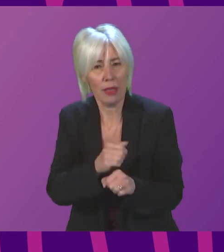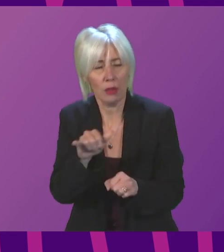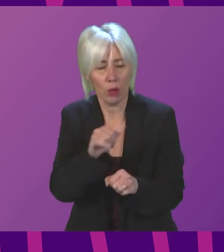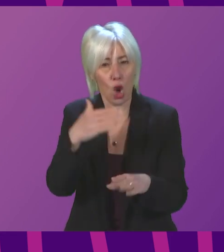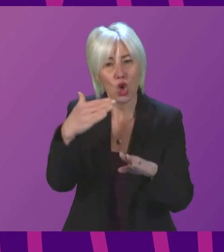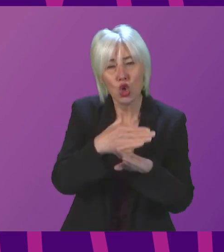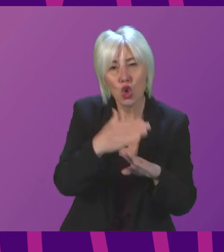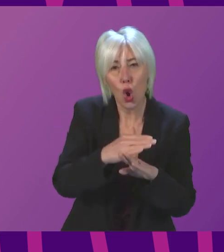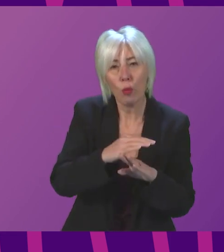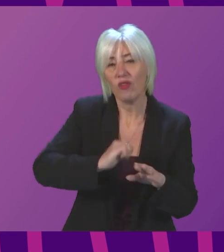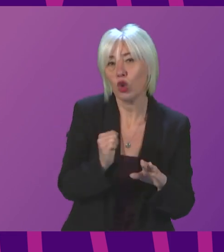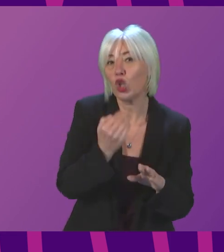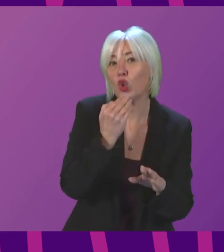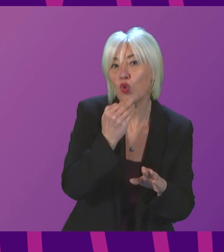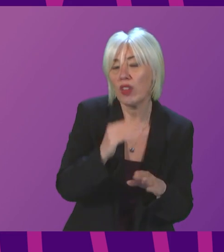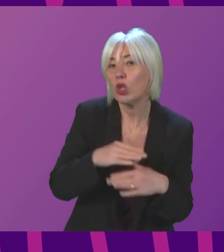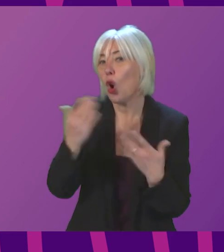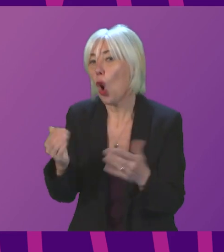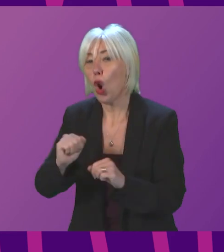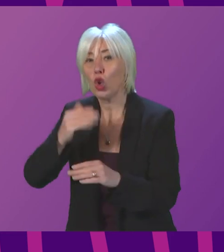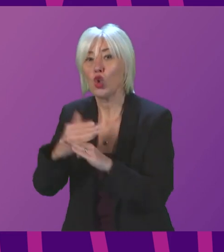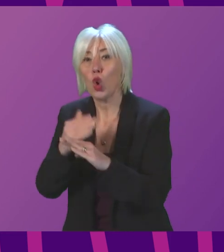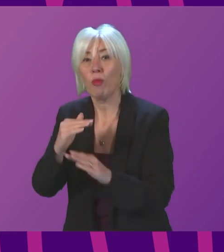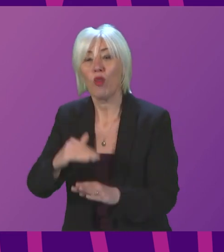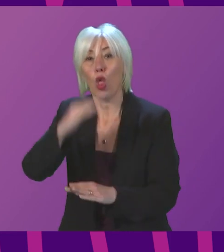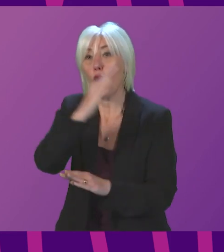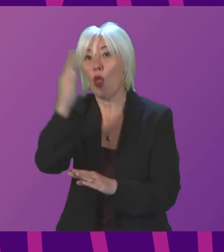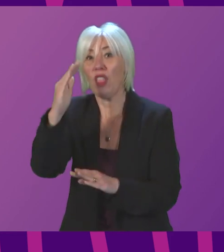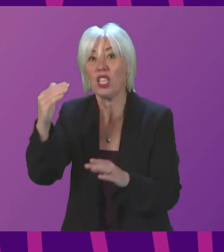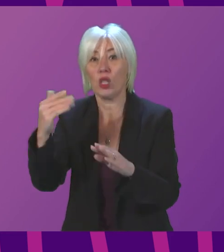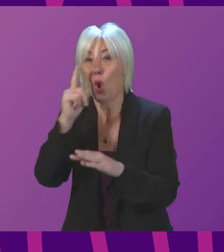for the Scottish Greens, or jobs for north-east workers?